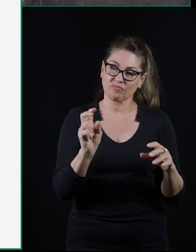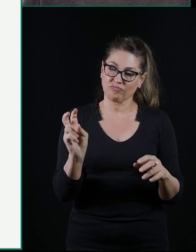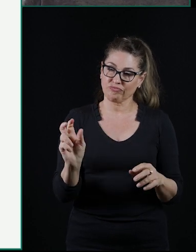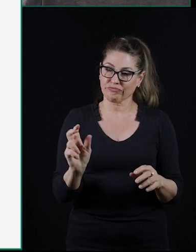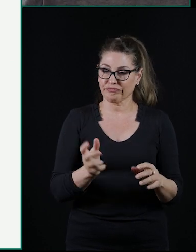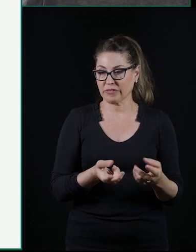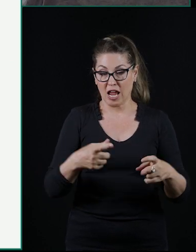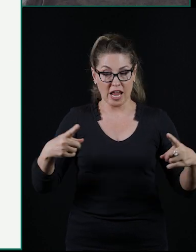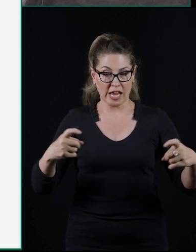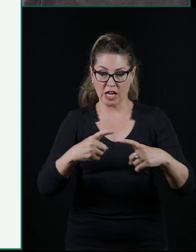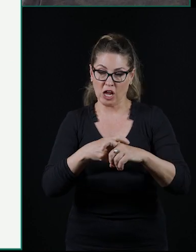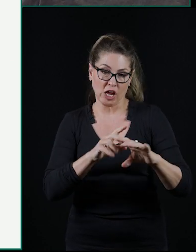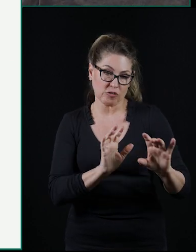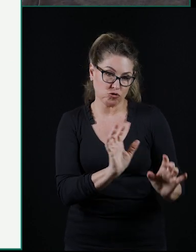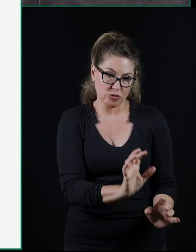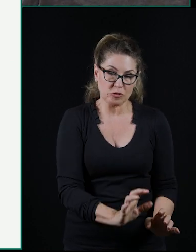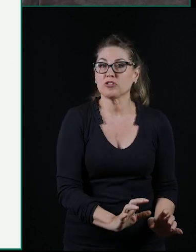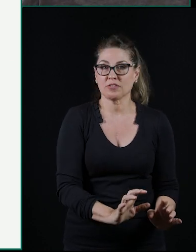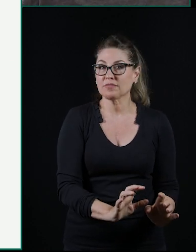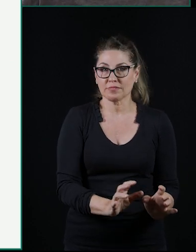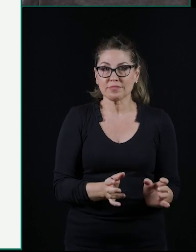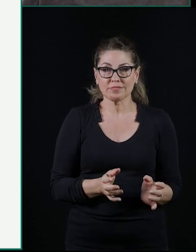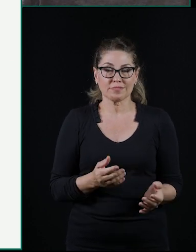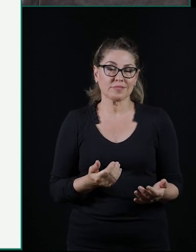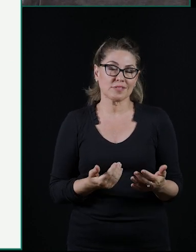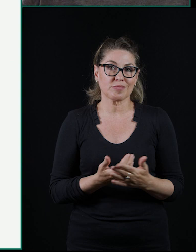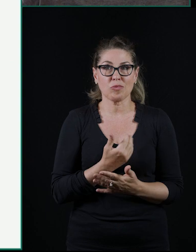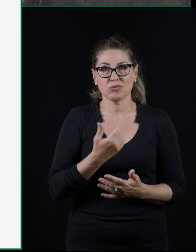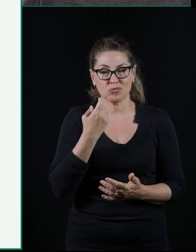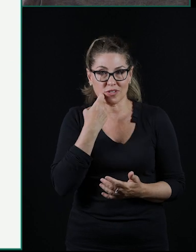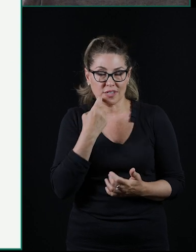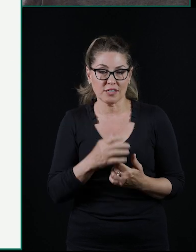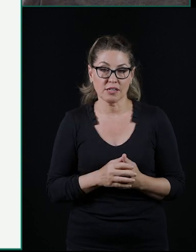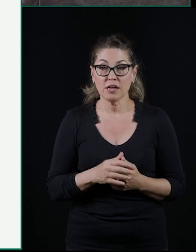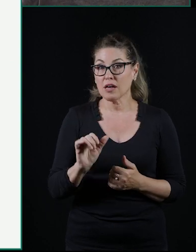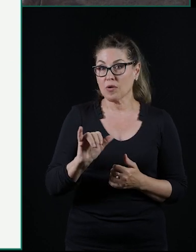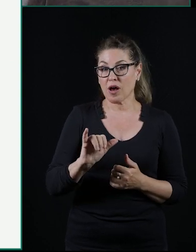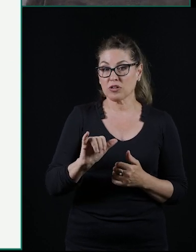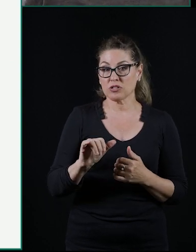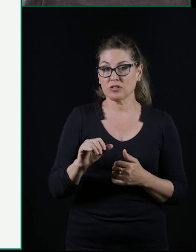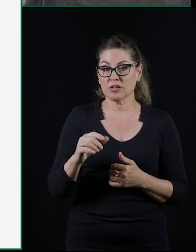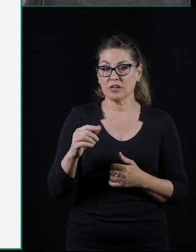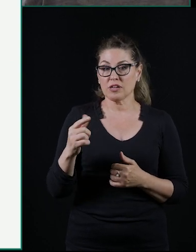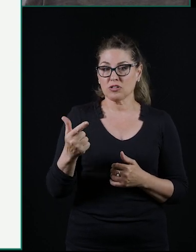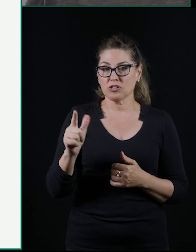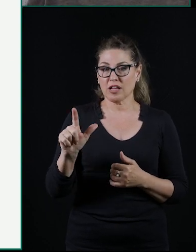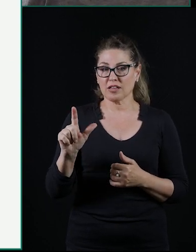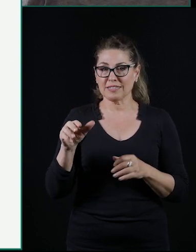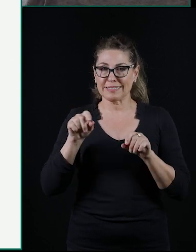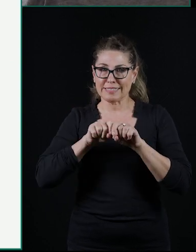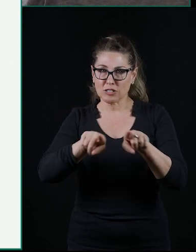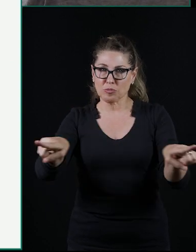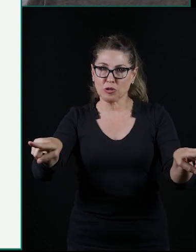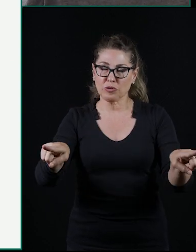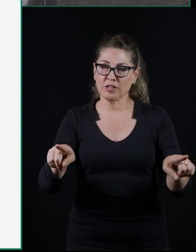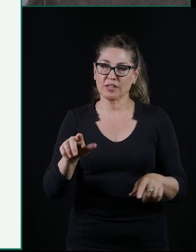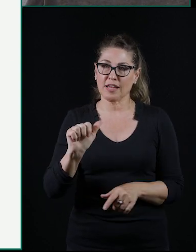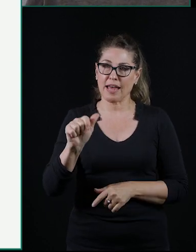and the latest encryption. There is also the geo-distributed Azure relays.